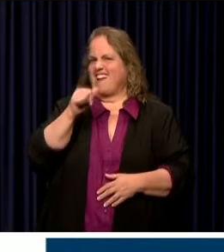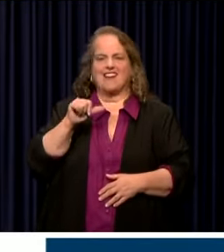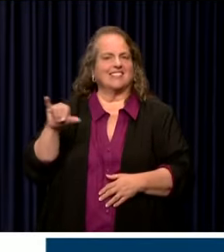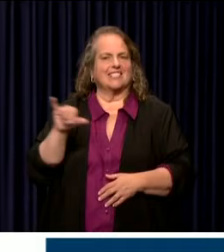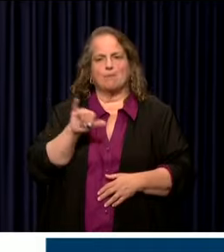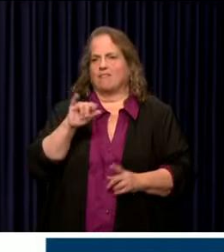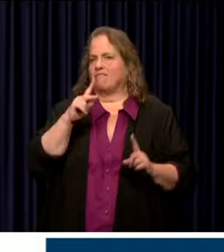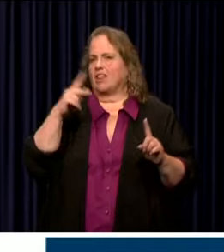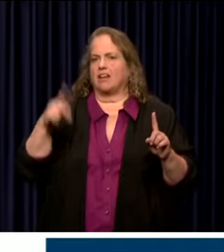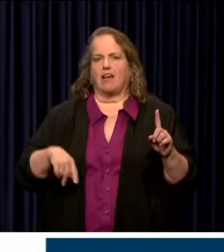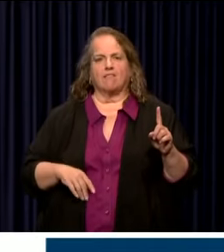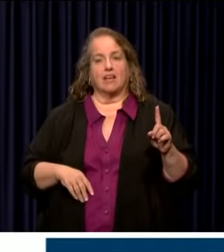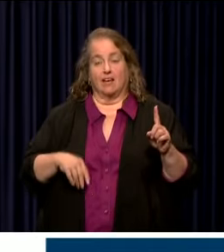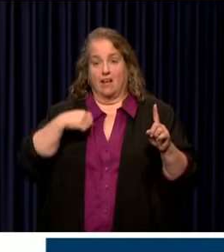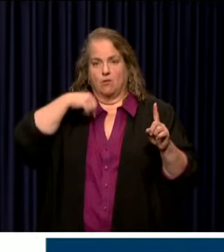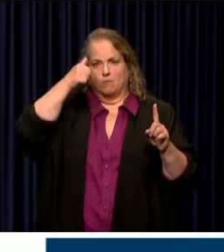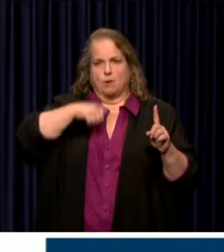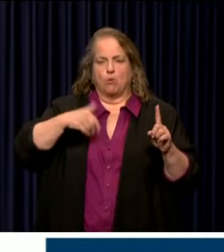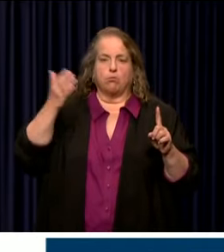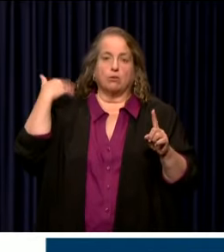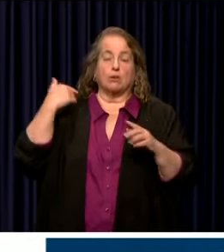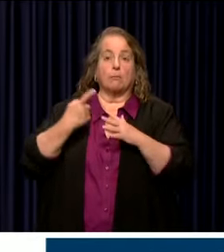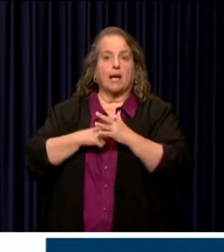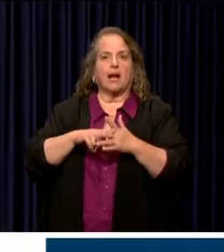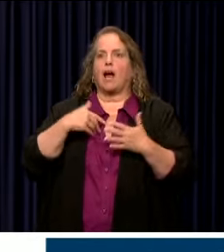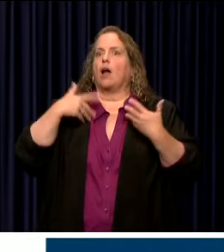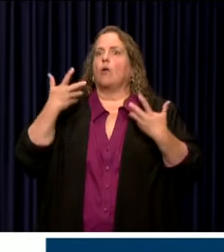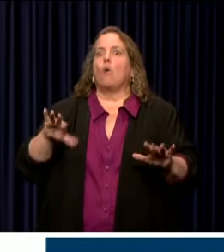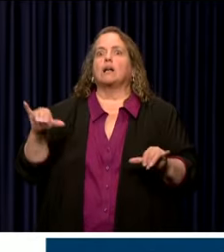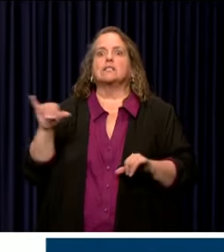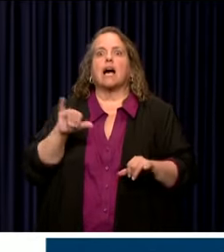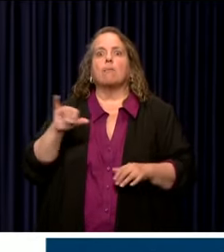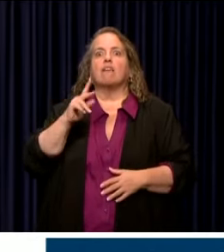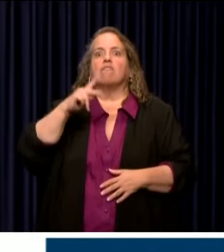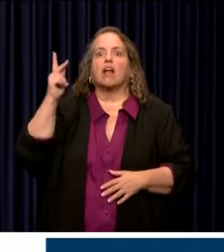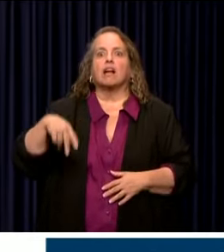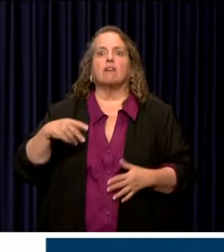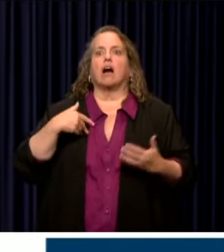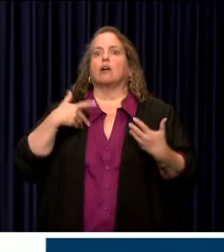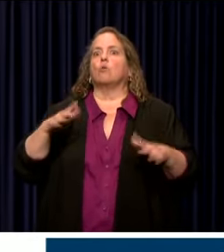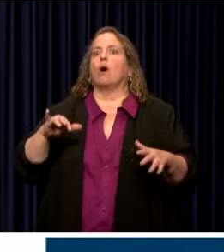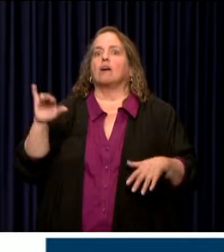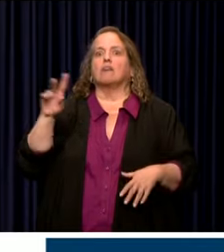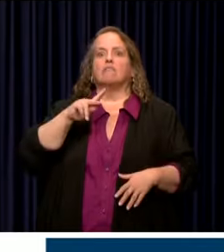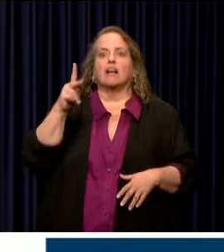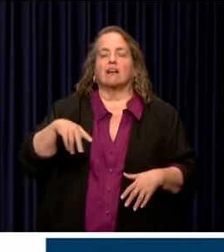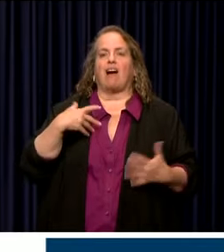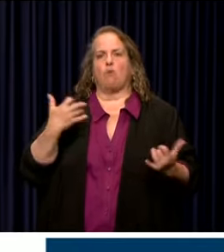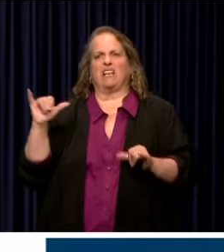AND IN A MINUTE I'M GOING PLAY YOU DR. FAUCI WHO IS THE NATIONAL EXPERT, BUT WHAT HE'S